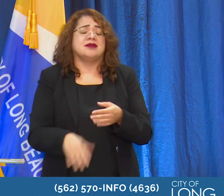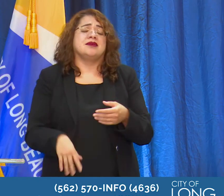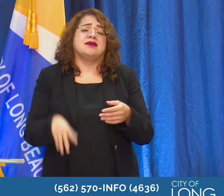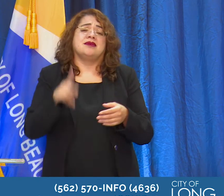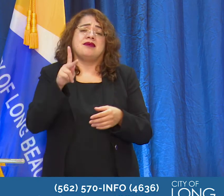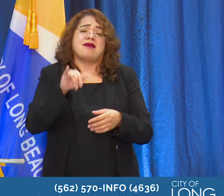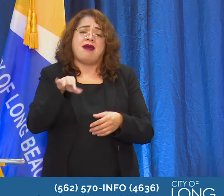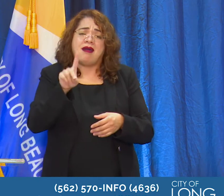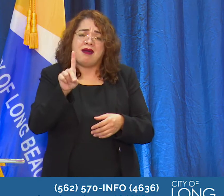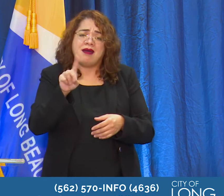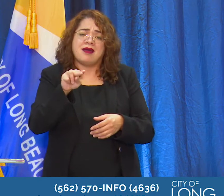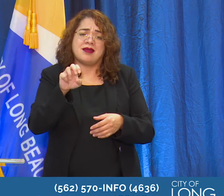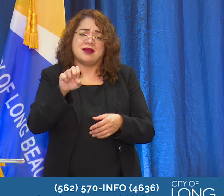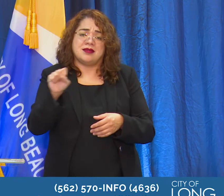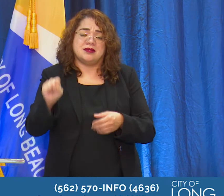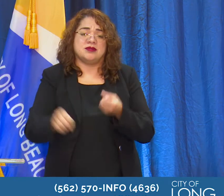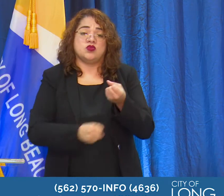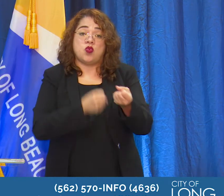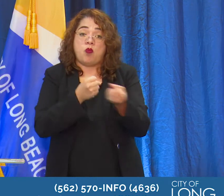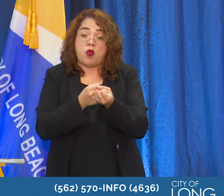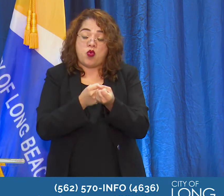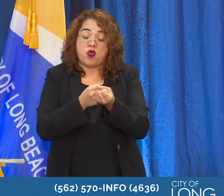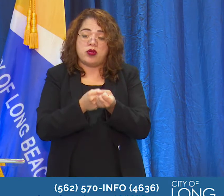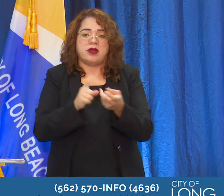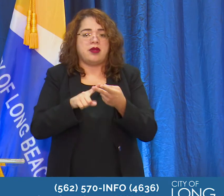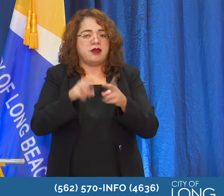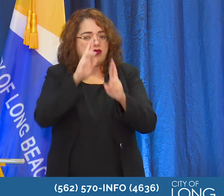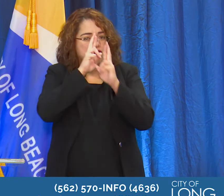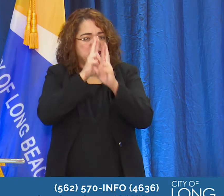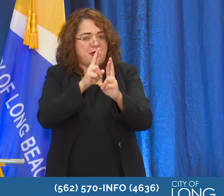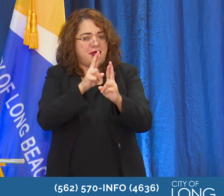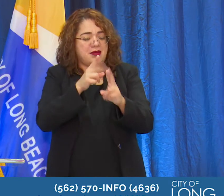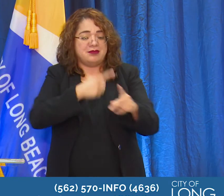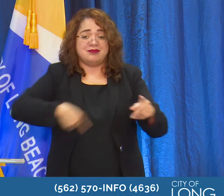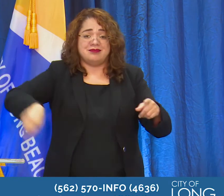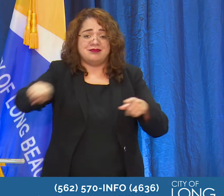We're all in this together, thank you.